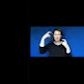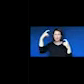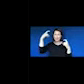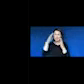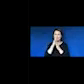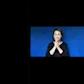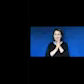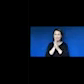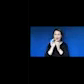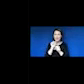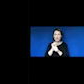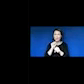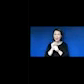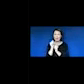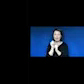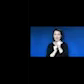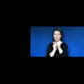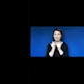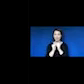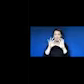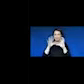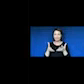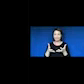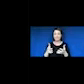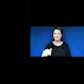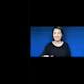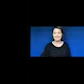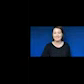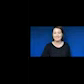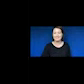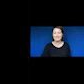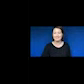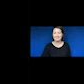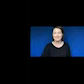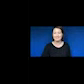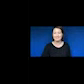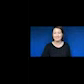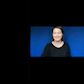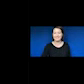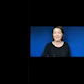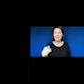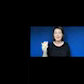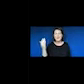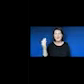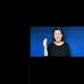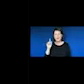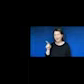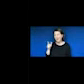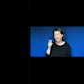He had always been told, you know, do sports as a hobby, that is a interest of yours, and